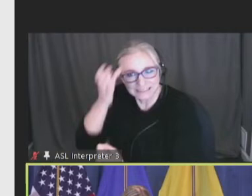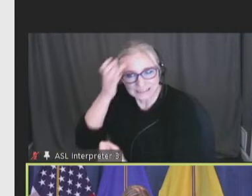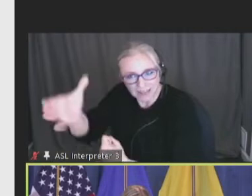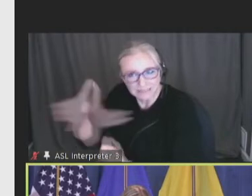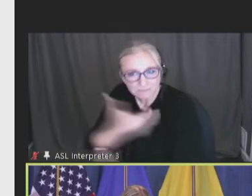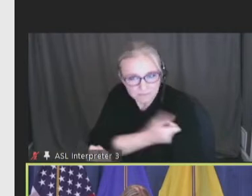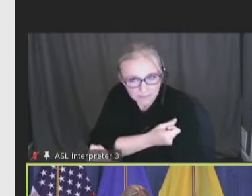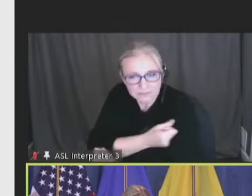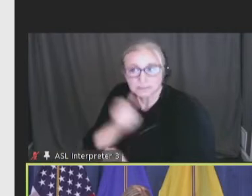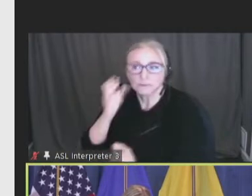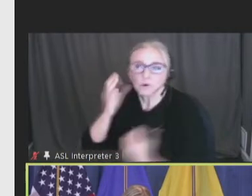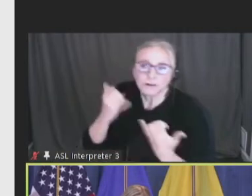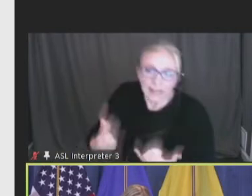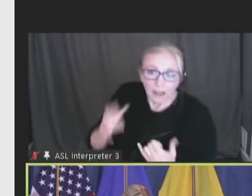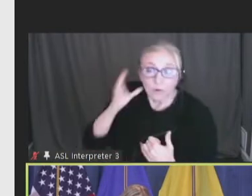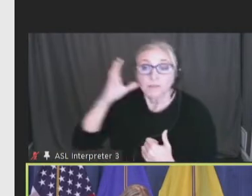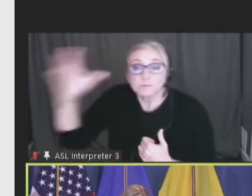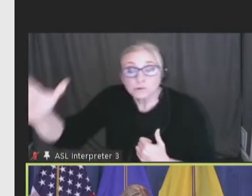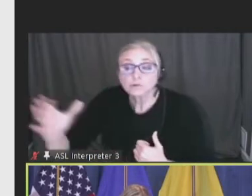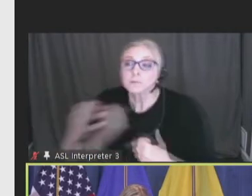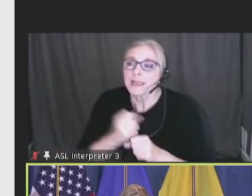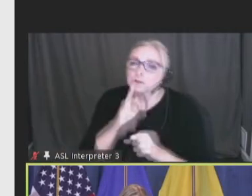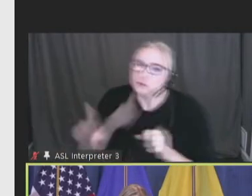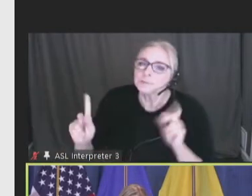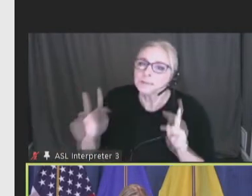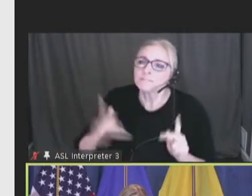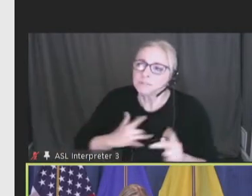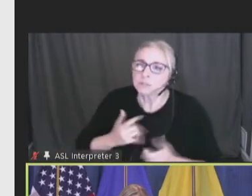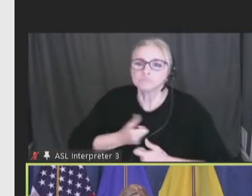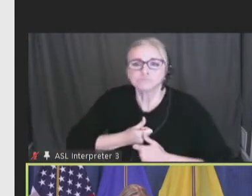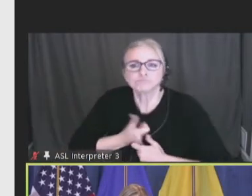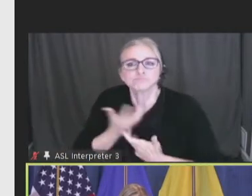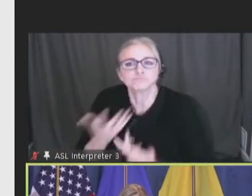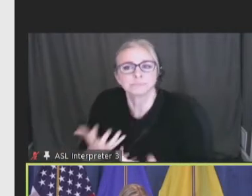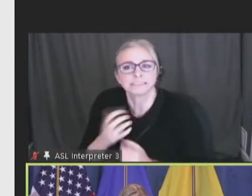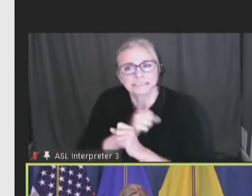Providing a safe space for people to discuss their questions and concerns was a critical